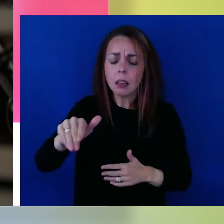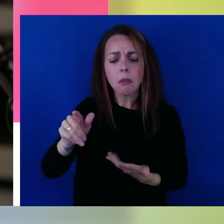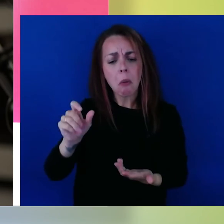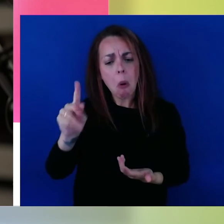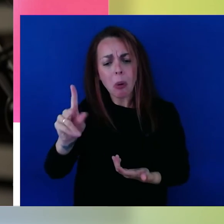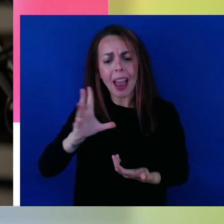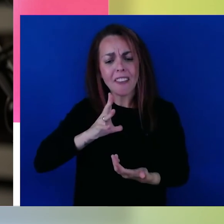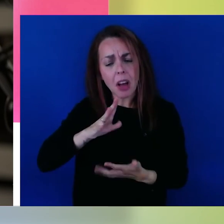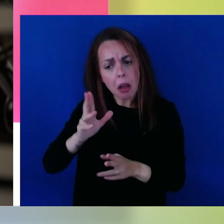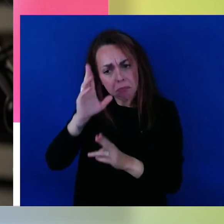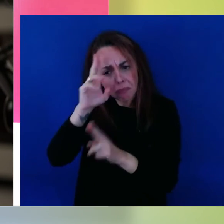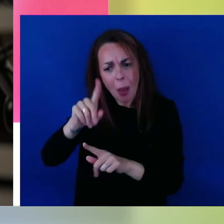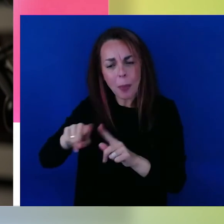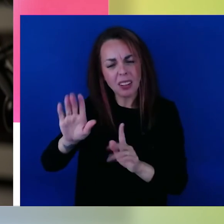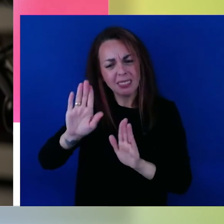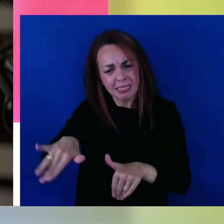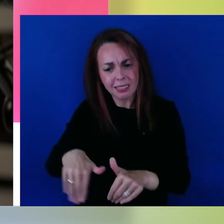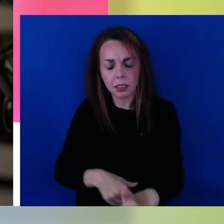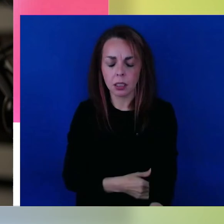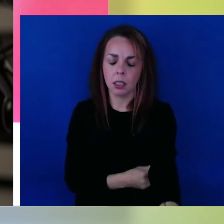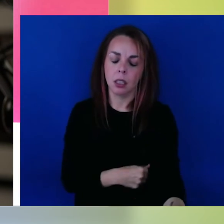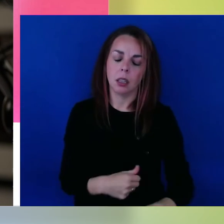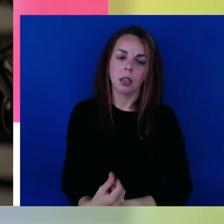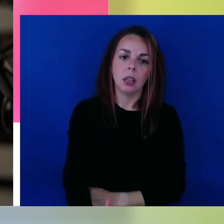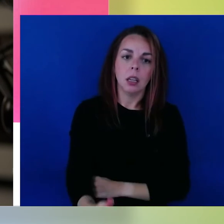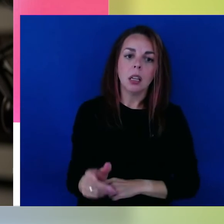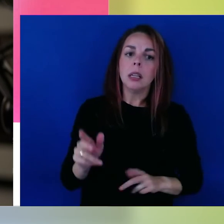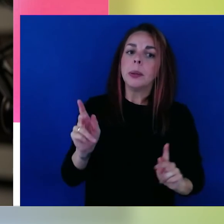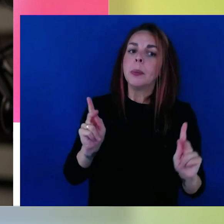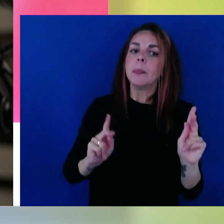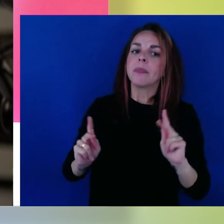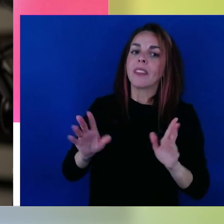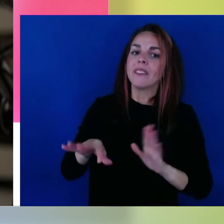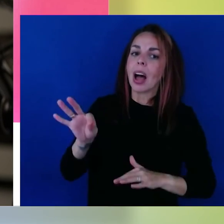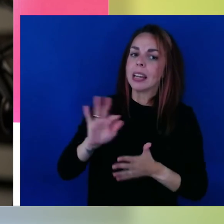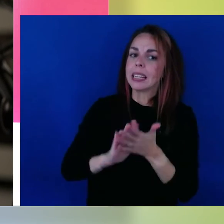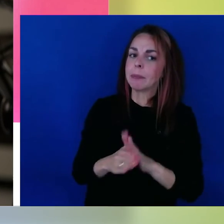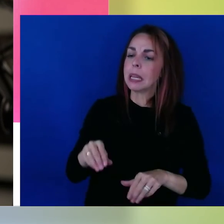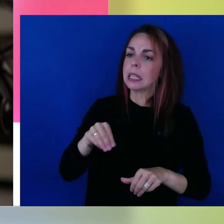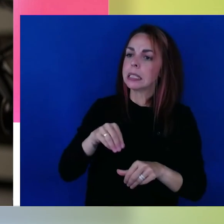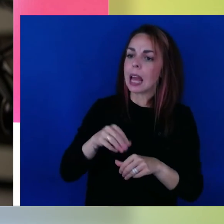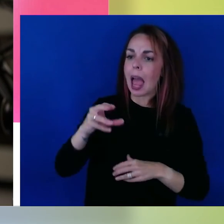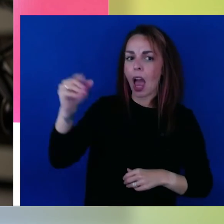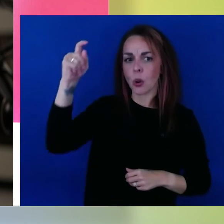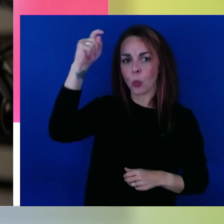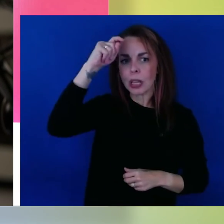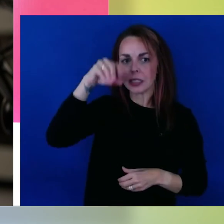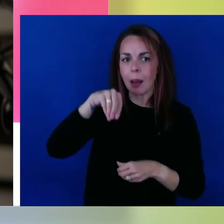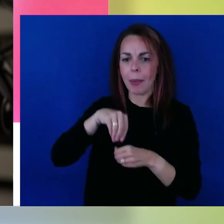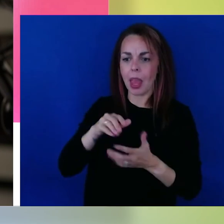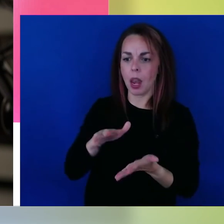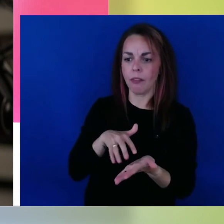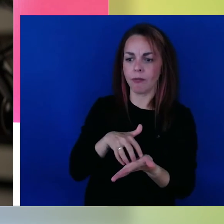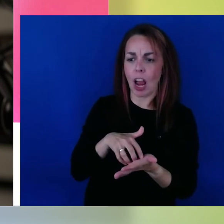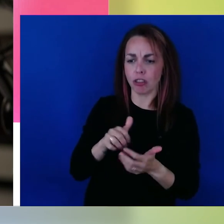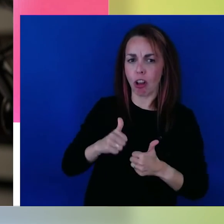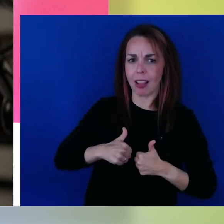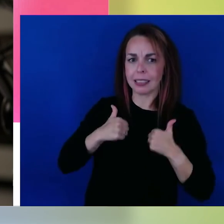"Finding Peace and Wisdom Within a Fragile Existence", it is the red thread and you dropping gold bombs everywhere throughout the book,